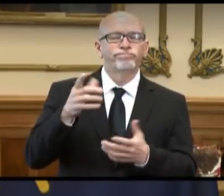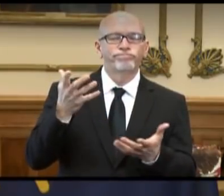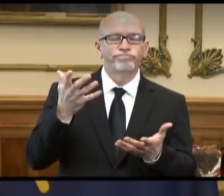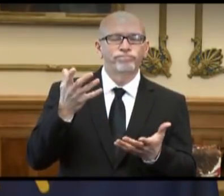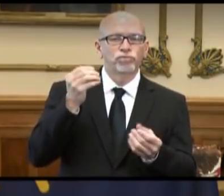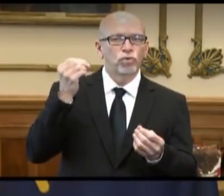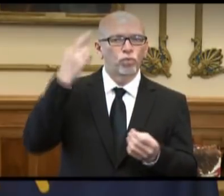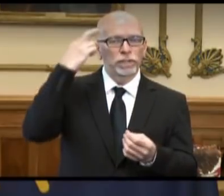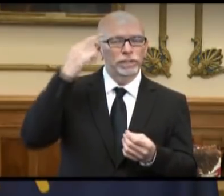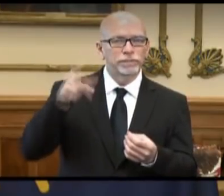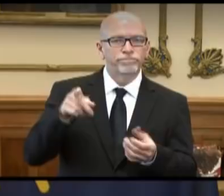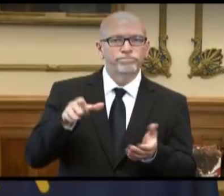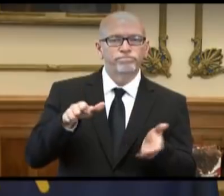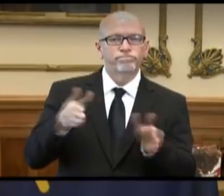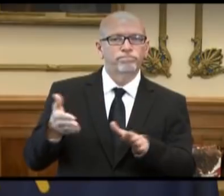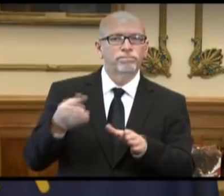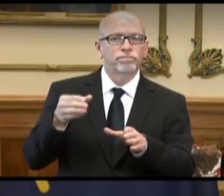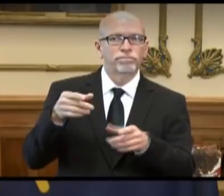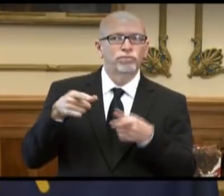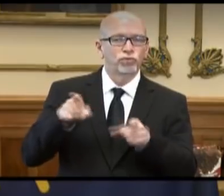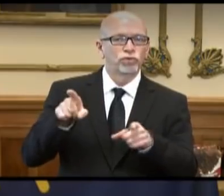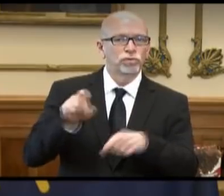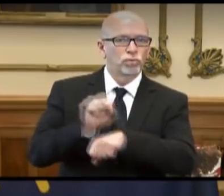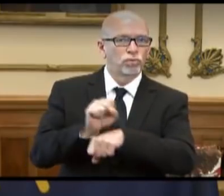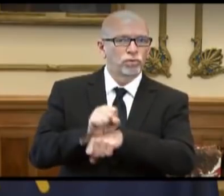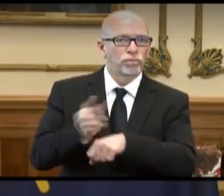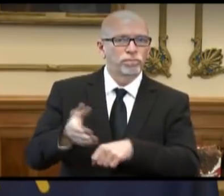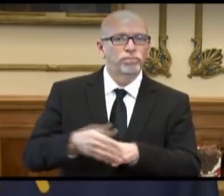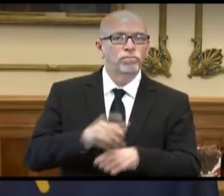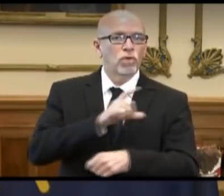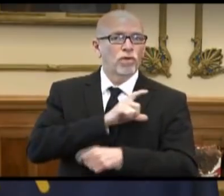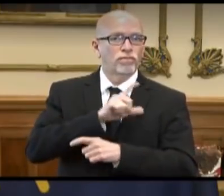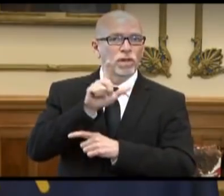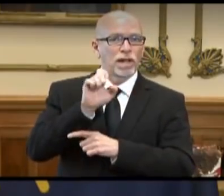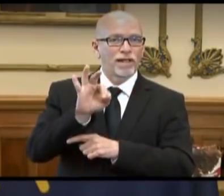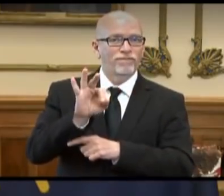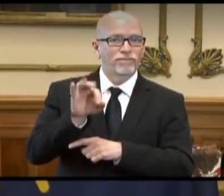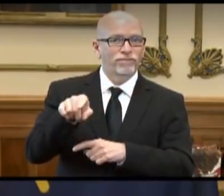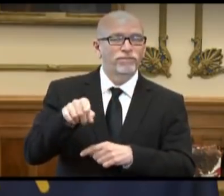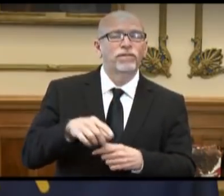OFFICER BRIANNE LEITH WAS SENSELESSLY TAKEN FROM US IN